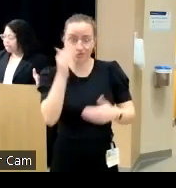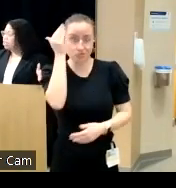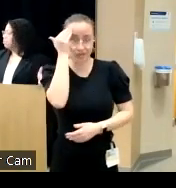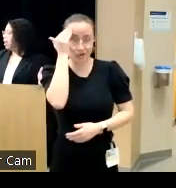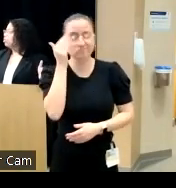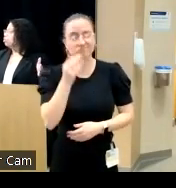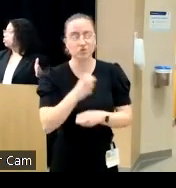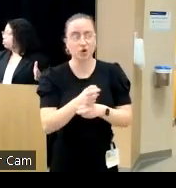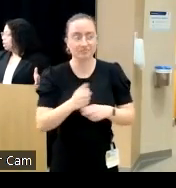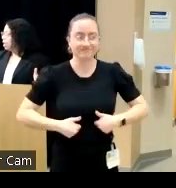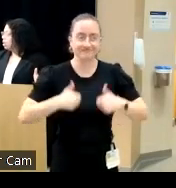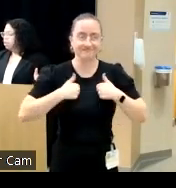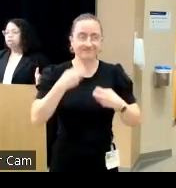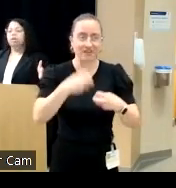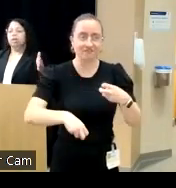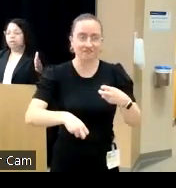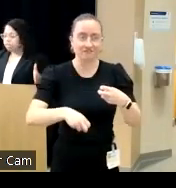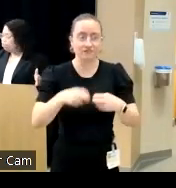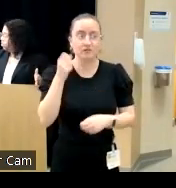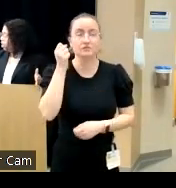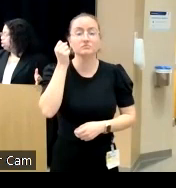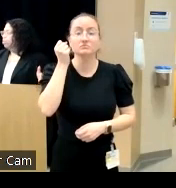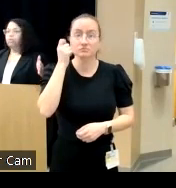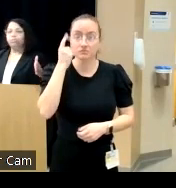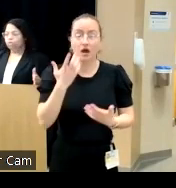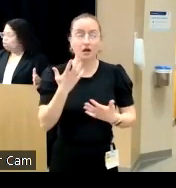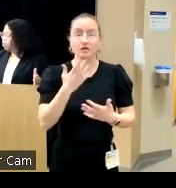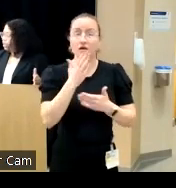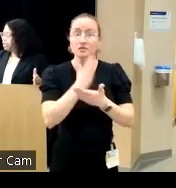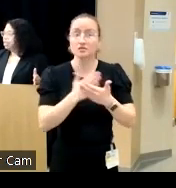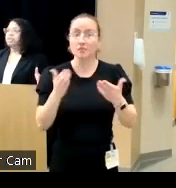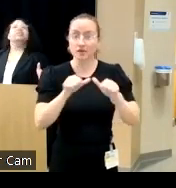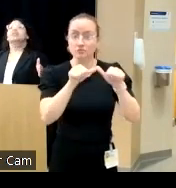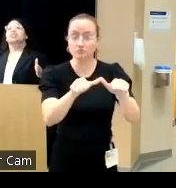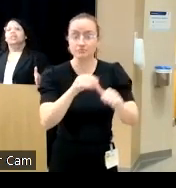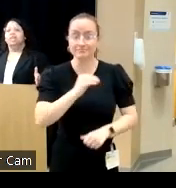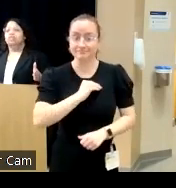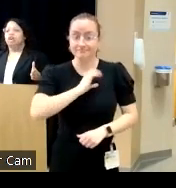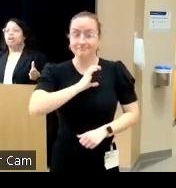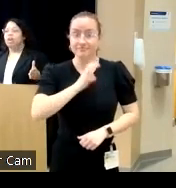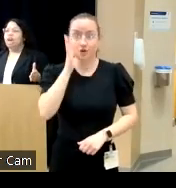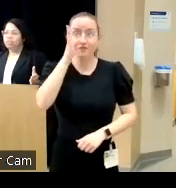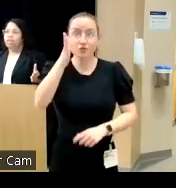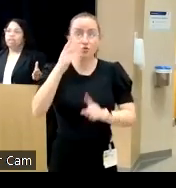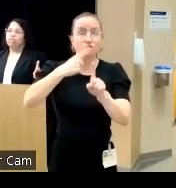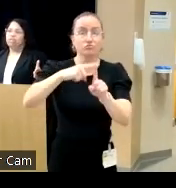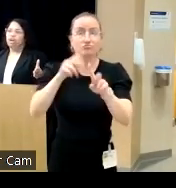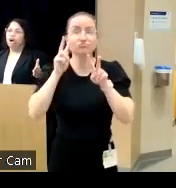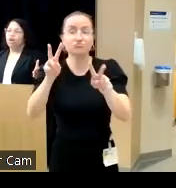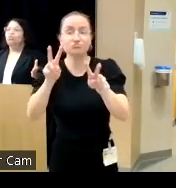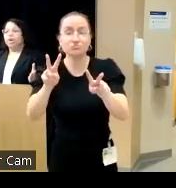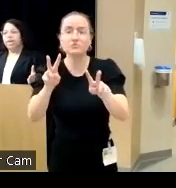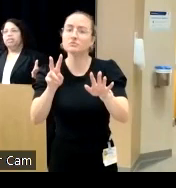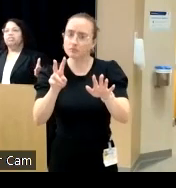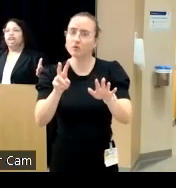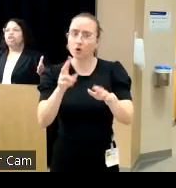but the protective factors remain self-esteem future orientation these are evidence of ways